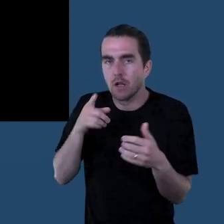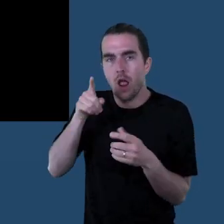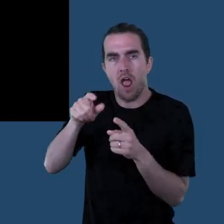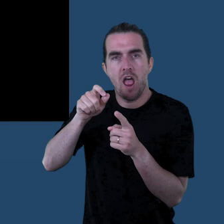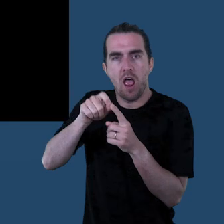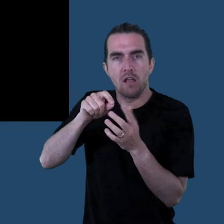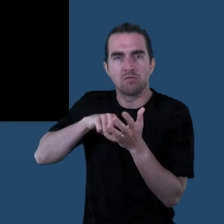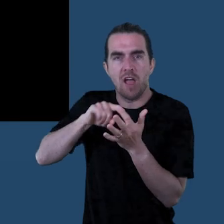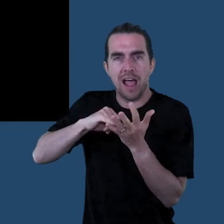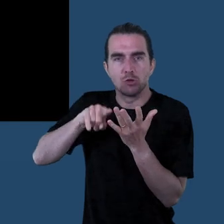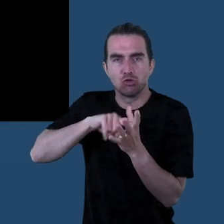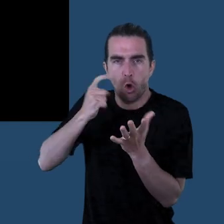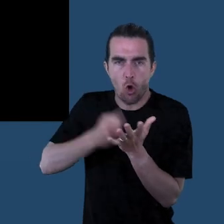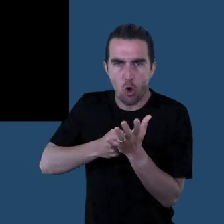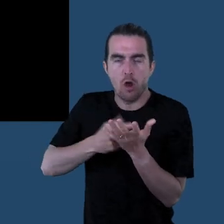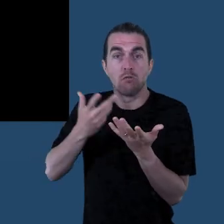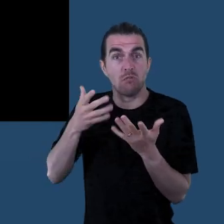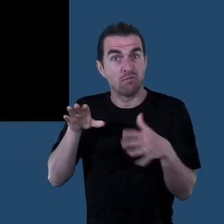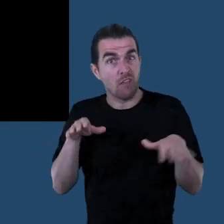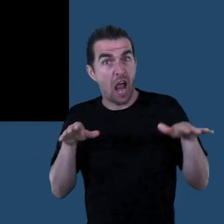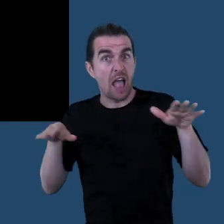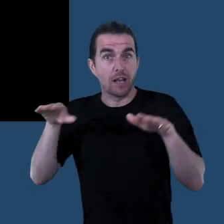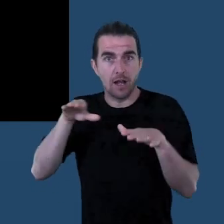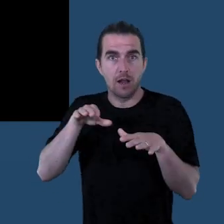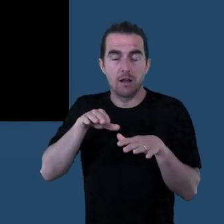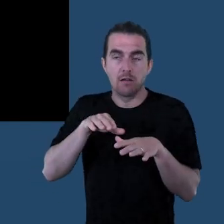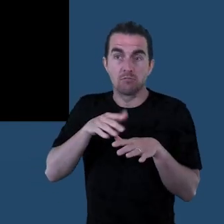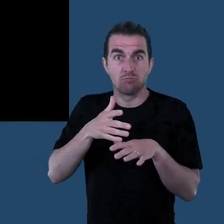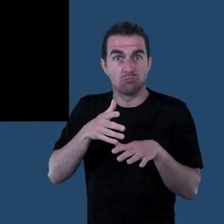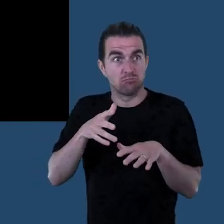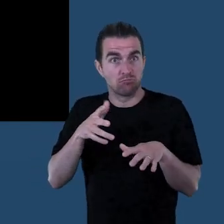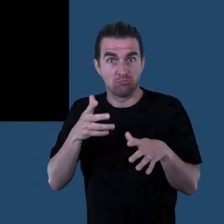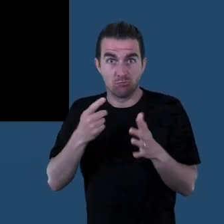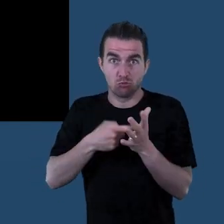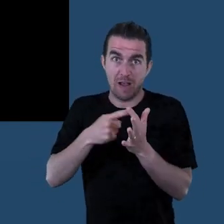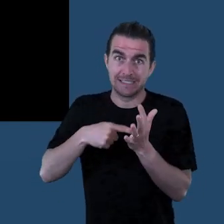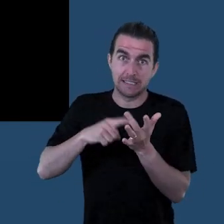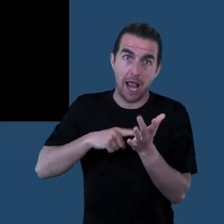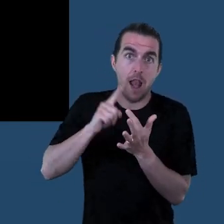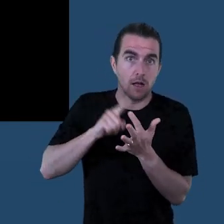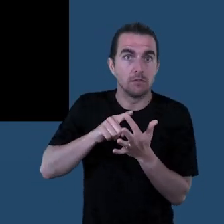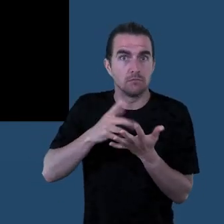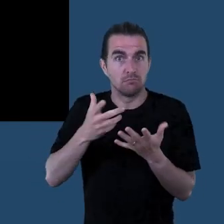They are pterosaurs, and they are flying reptiles. And the reason they're their own separate group